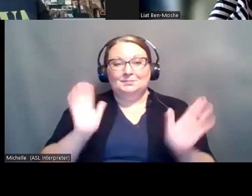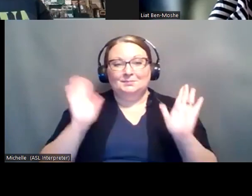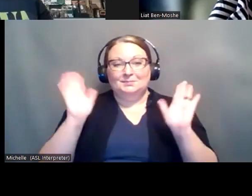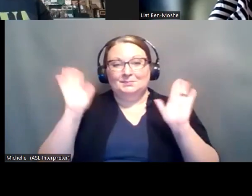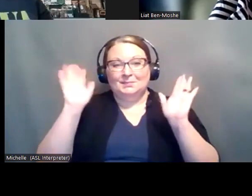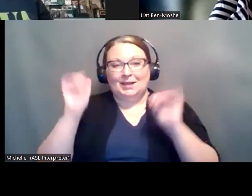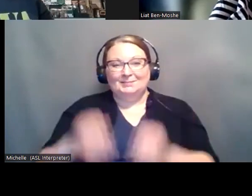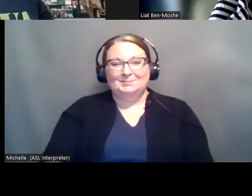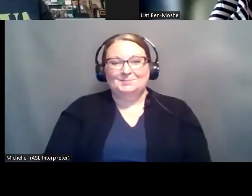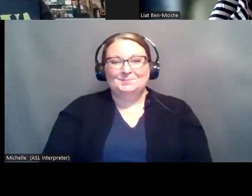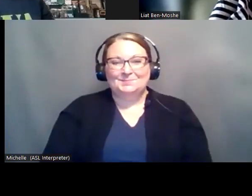Thanks, everyone.